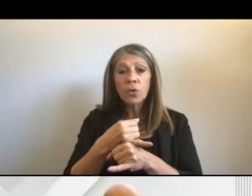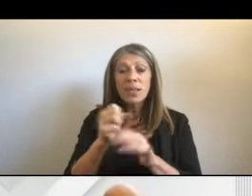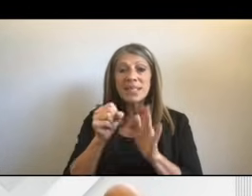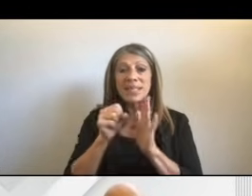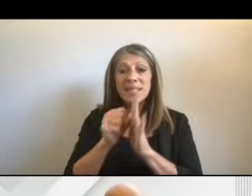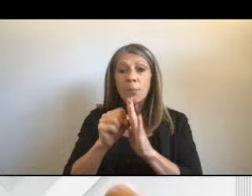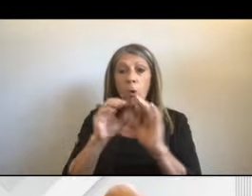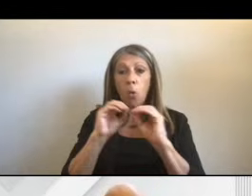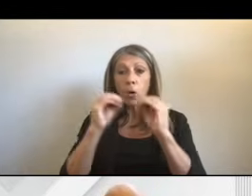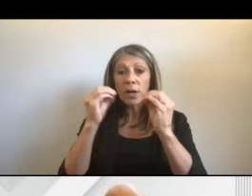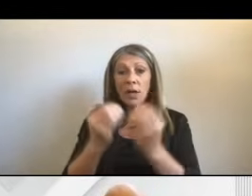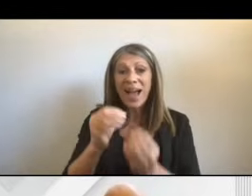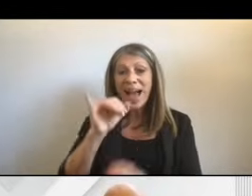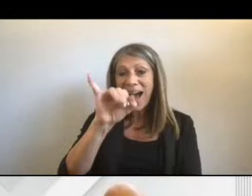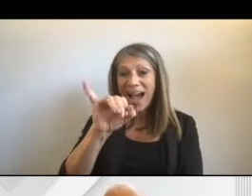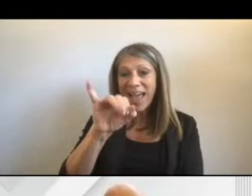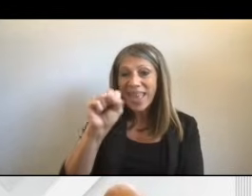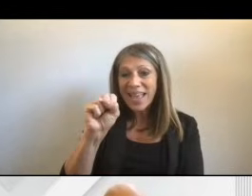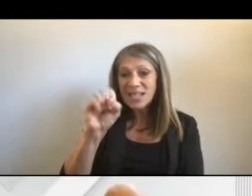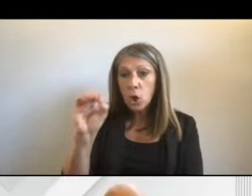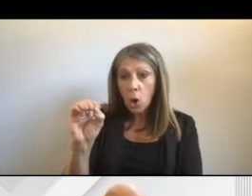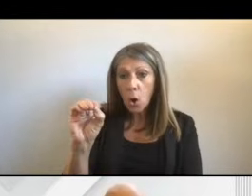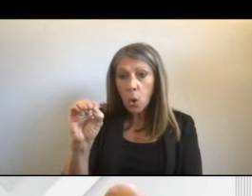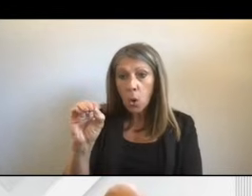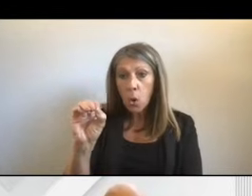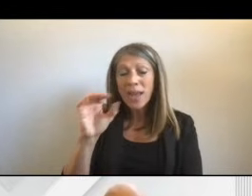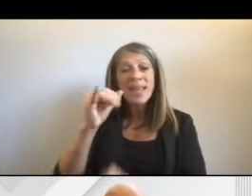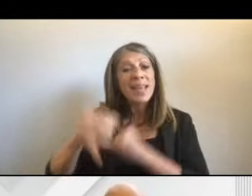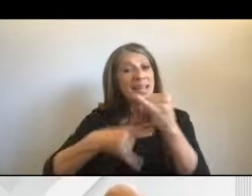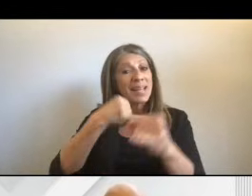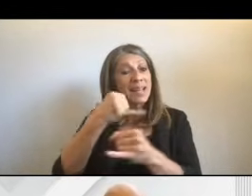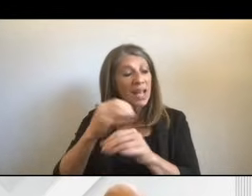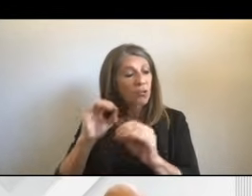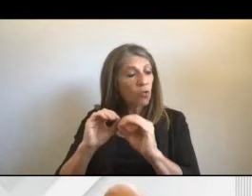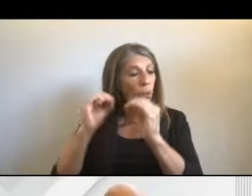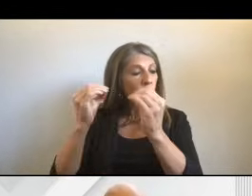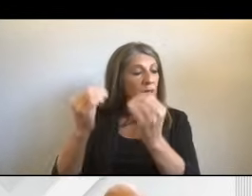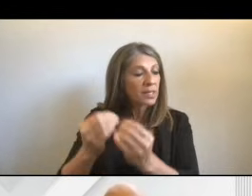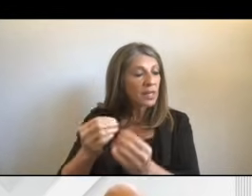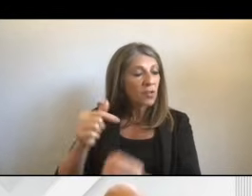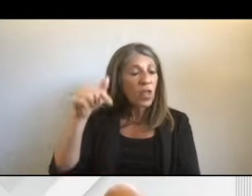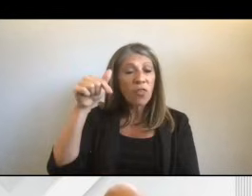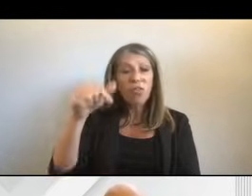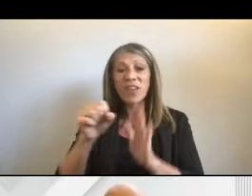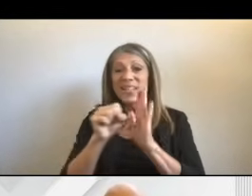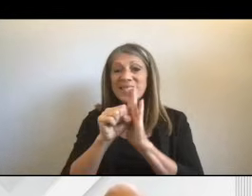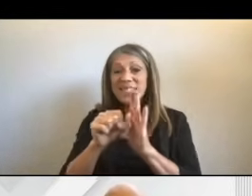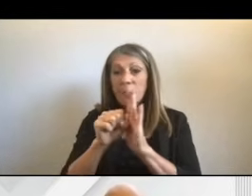Organization or ISO, and it's an international organization. This symbol is understood not